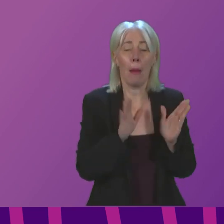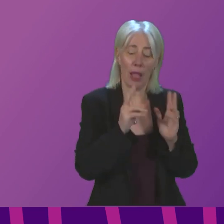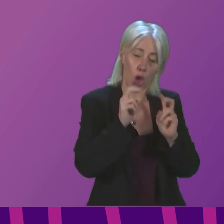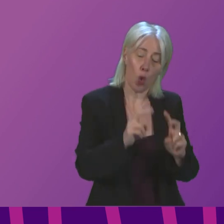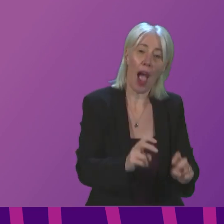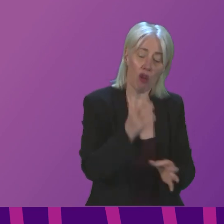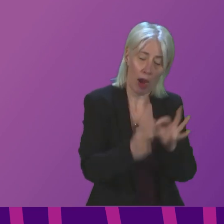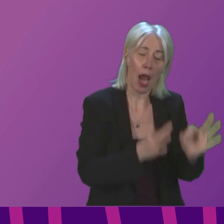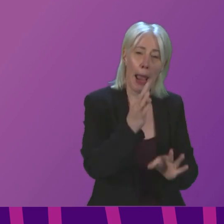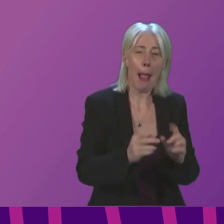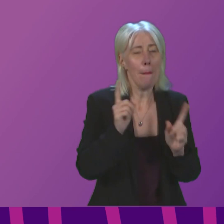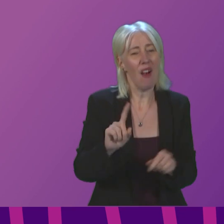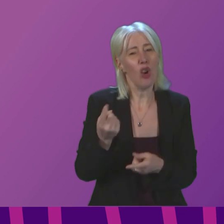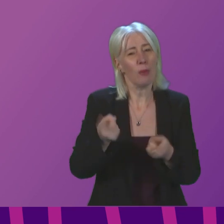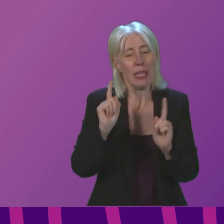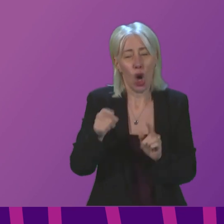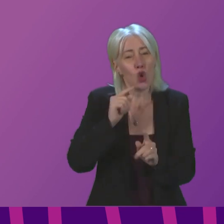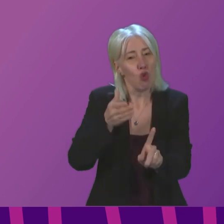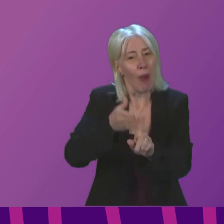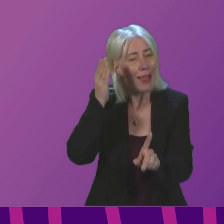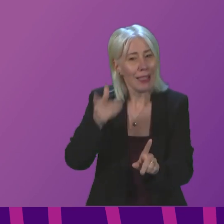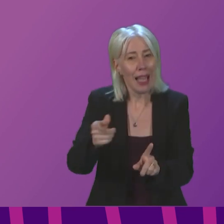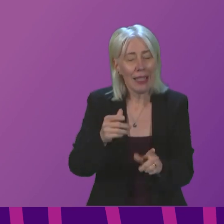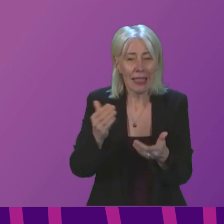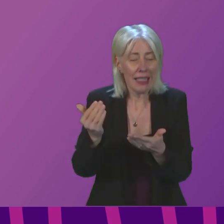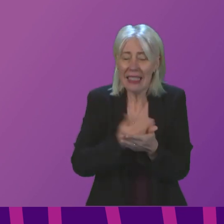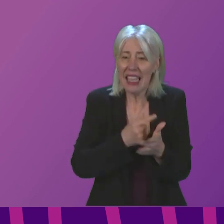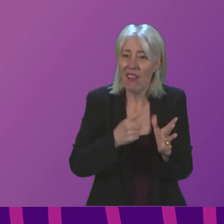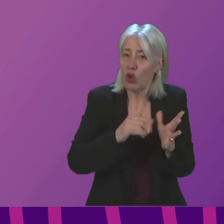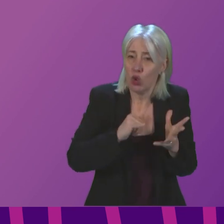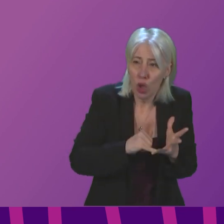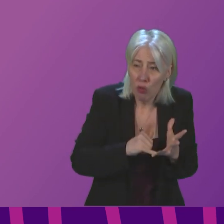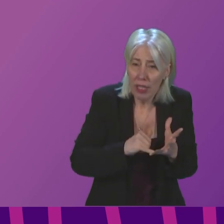she recognise that the inquiry did not save Andrew Slorance and will not save patients